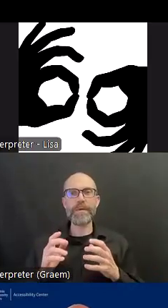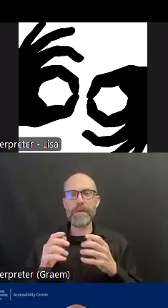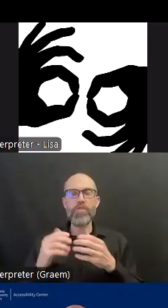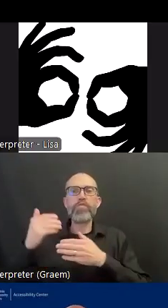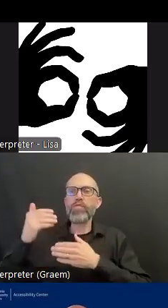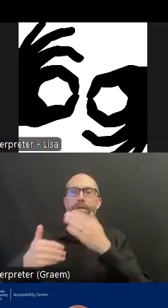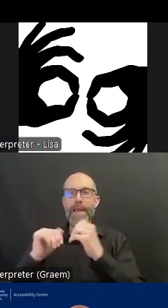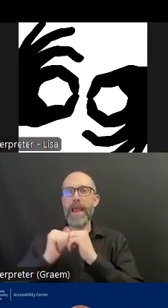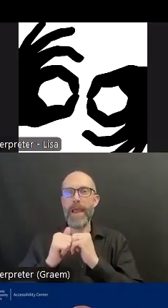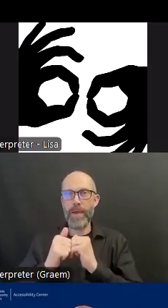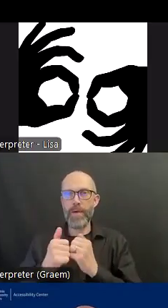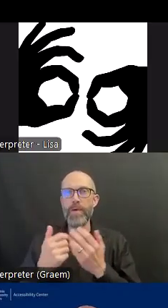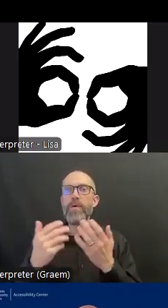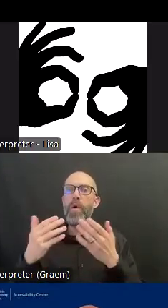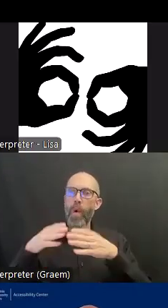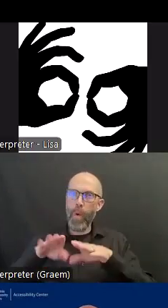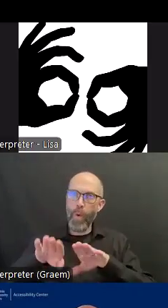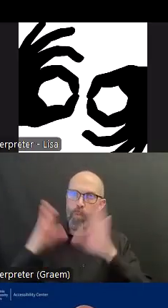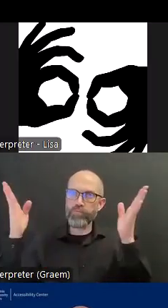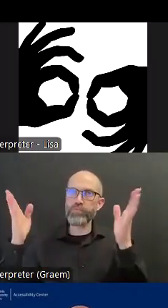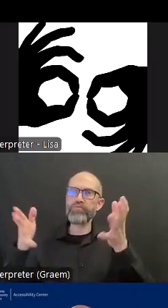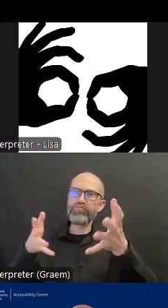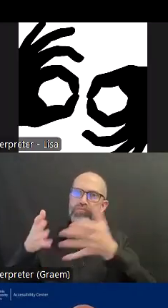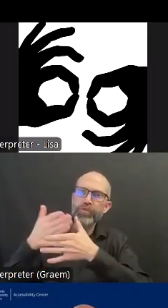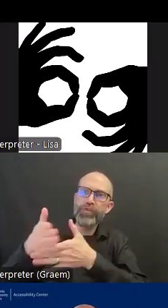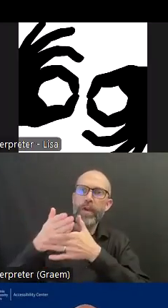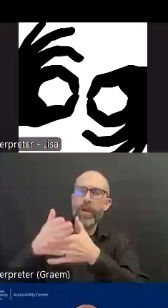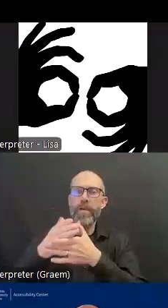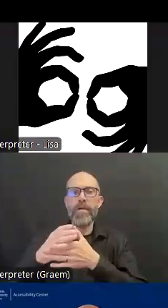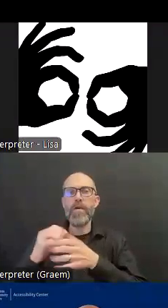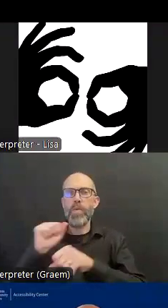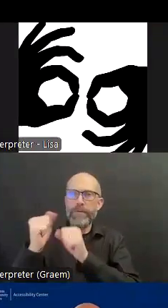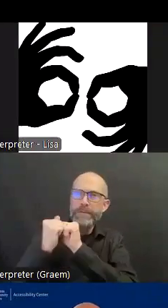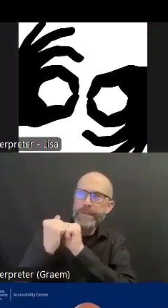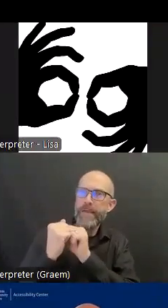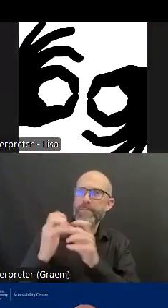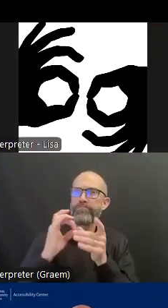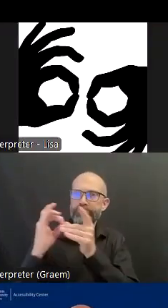is to openly share, collaborate, be willing to provide information.